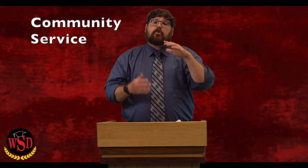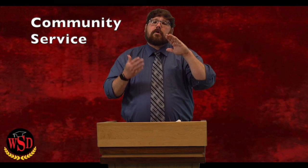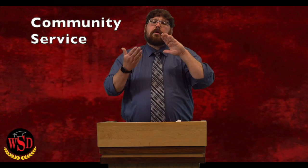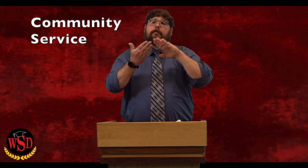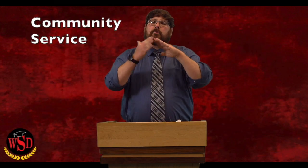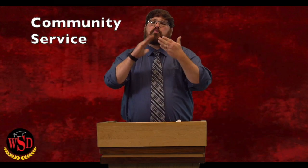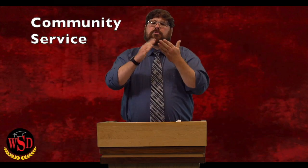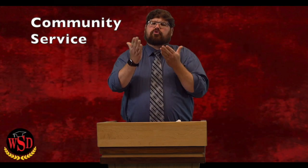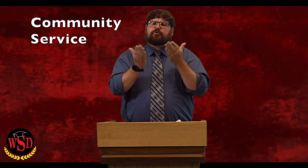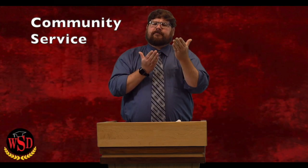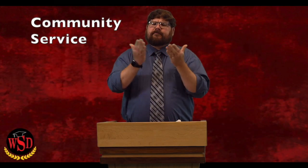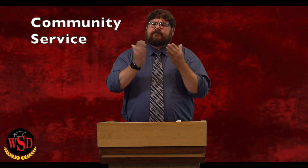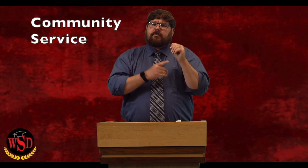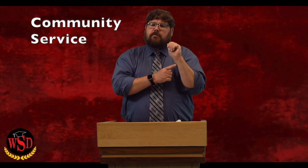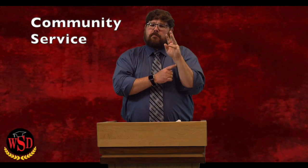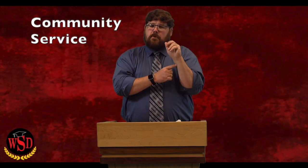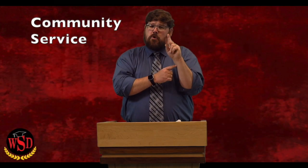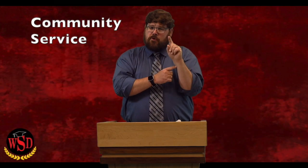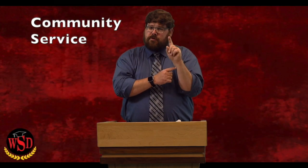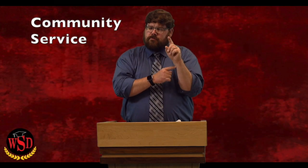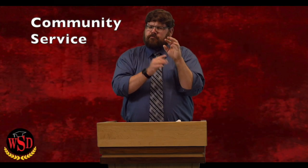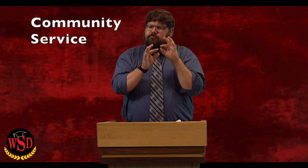Next are the community service awards.